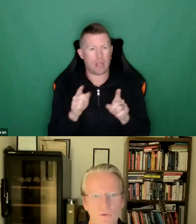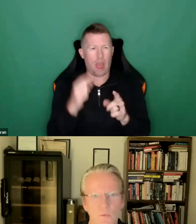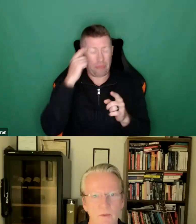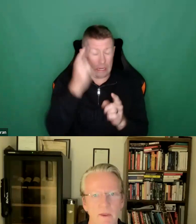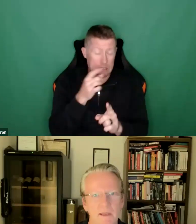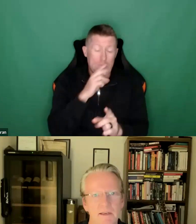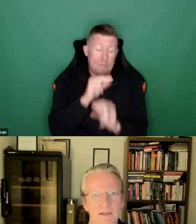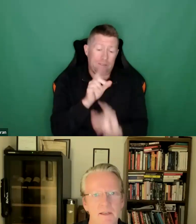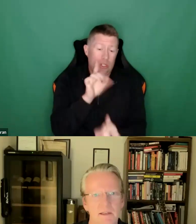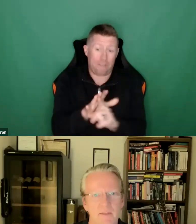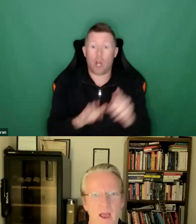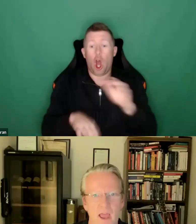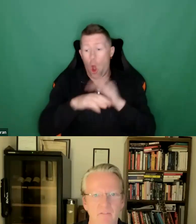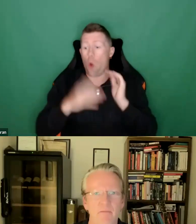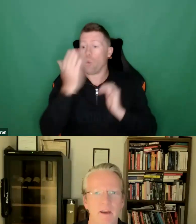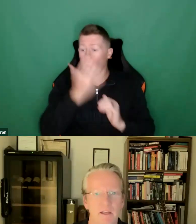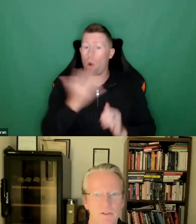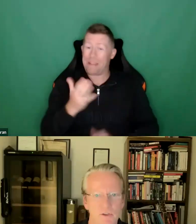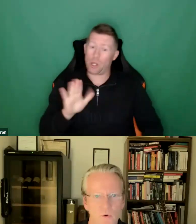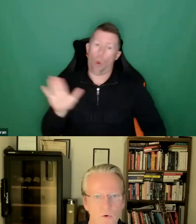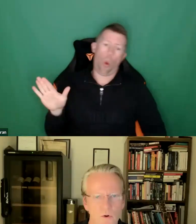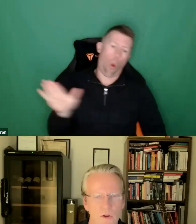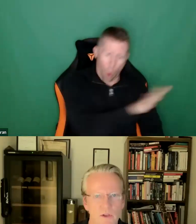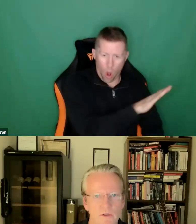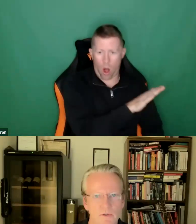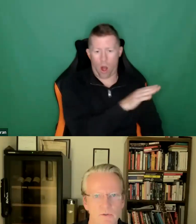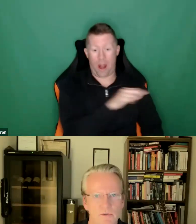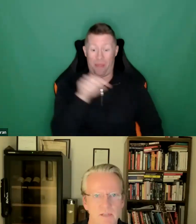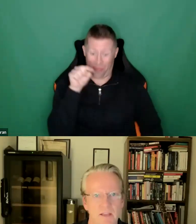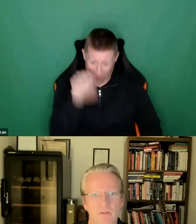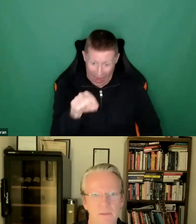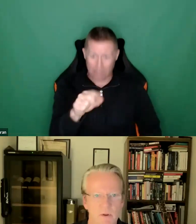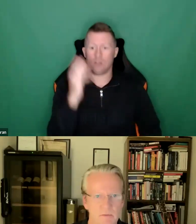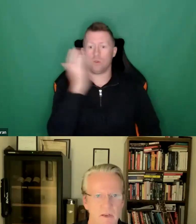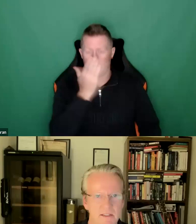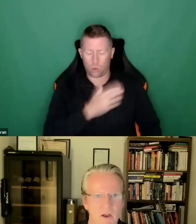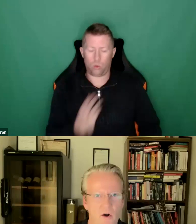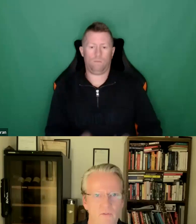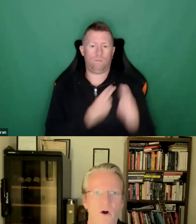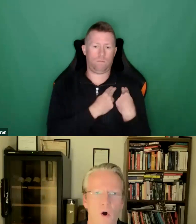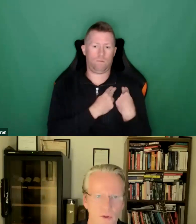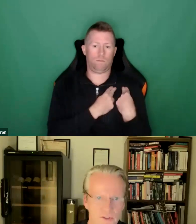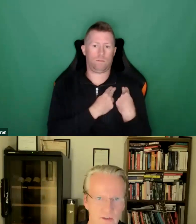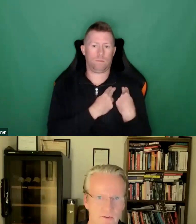about the whole child? This whole child and whole school actually is a self-evident concept, by whole school,